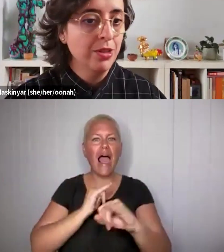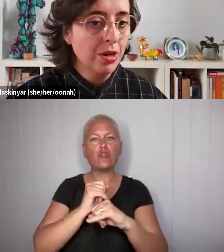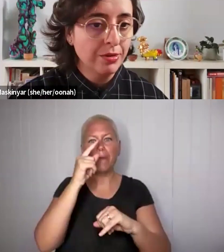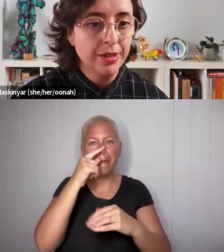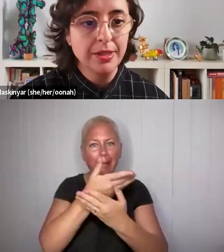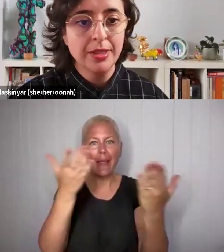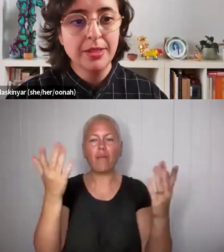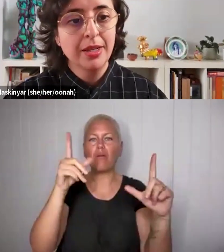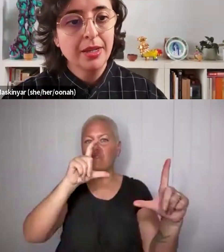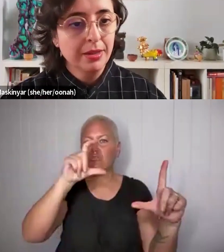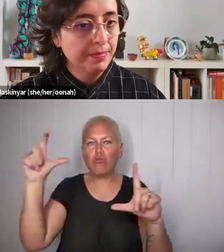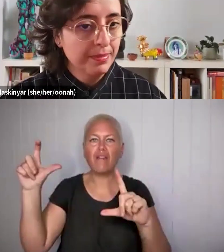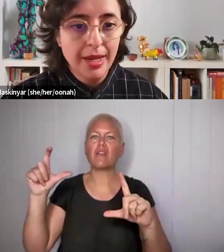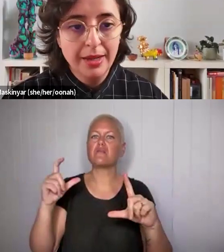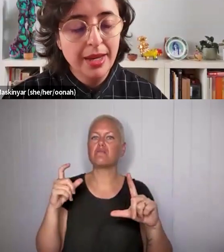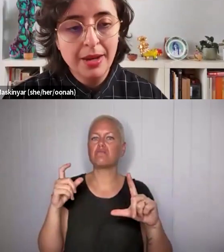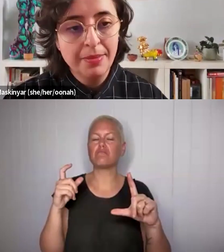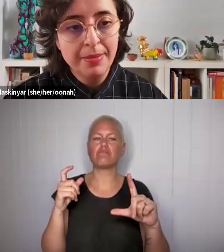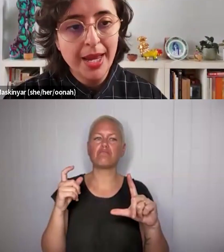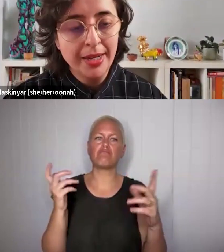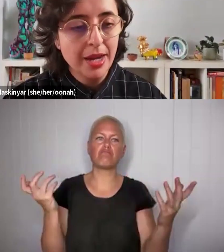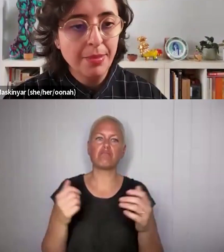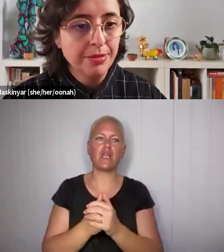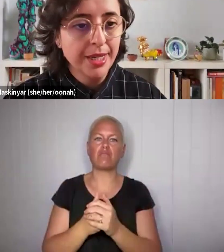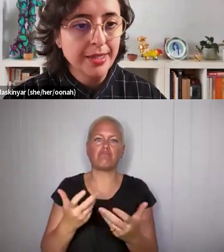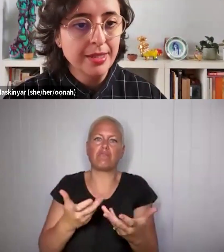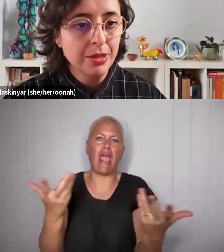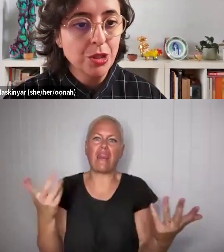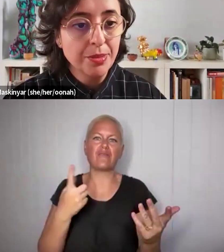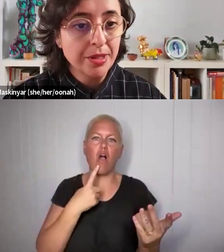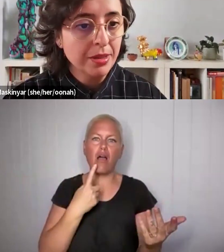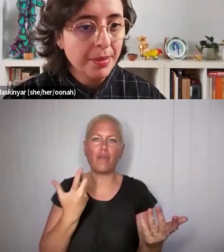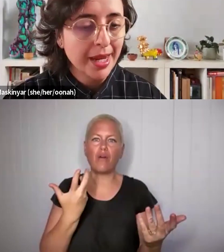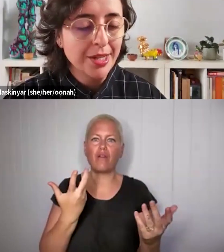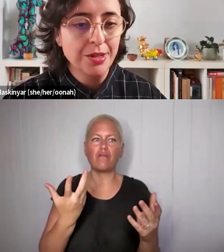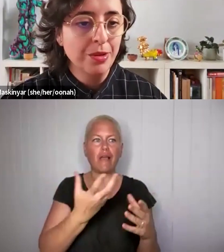photographers, any type of contributor to the publication -- publicator, we